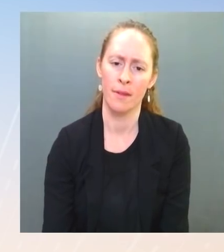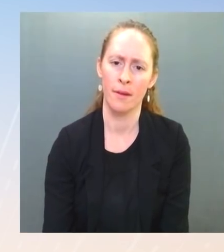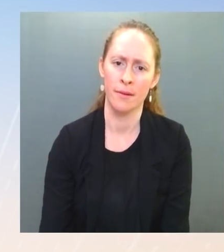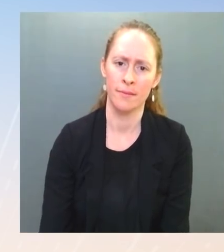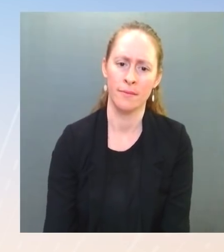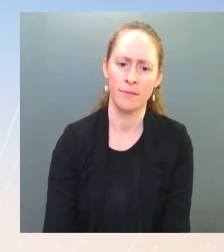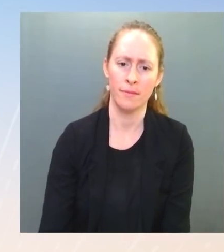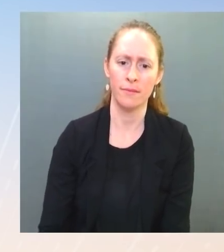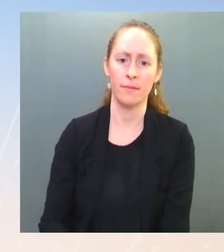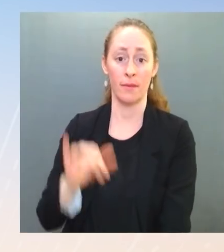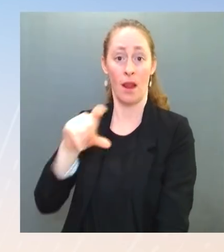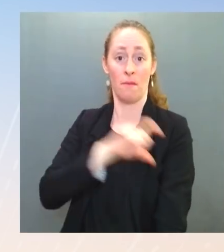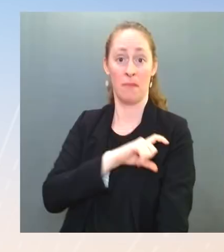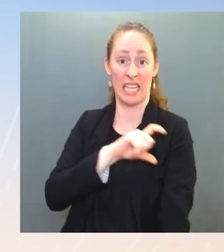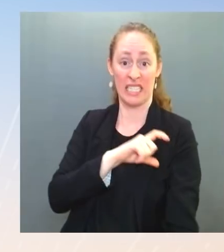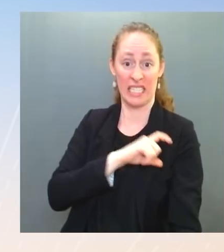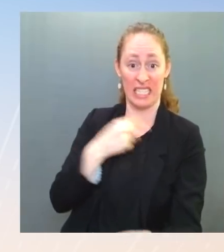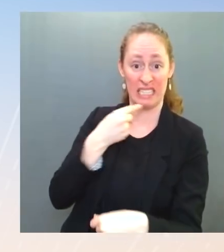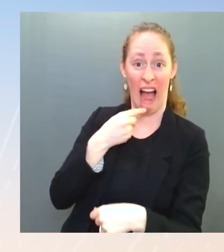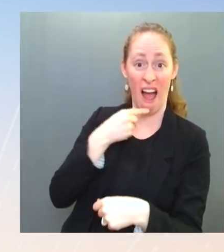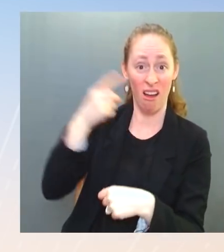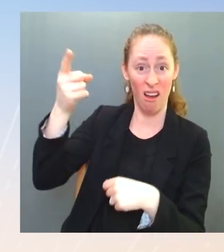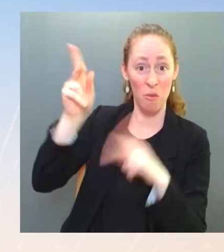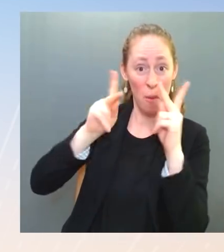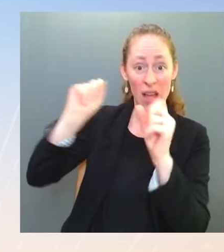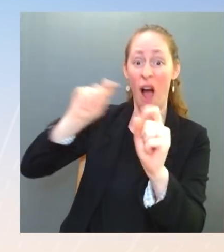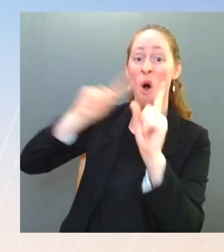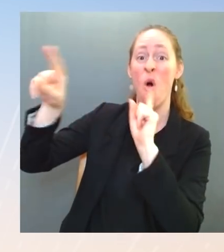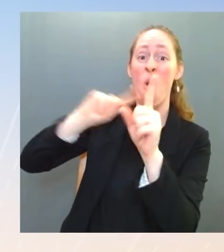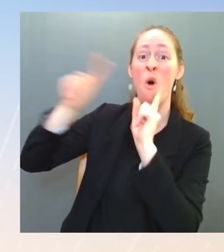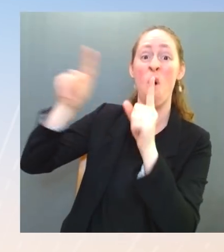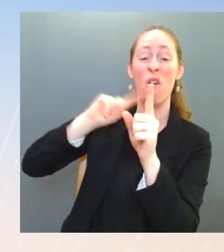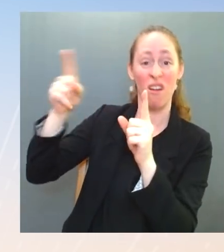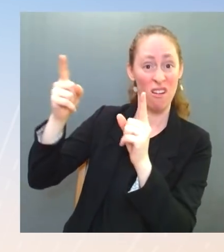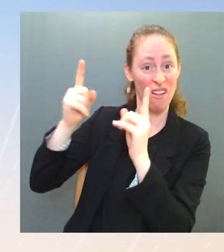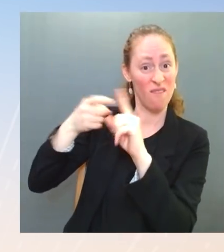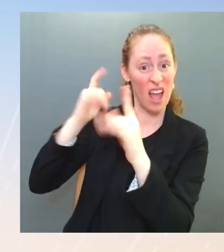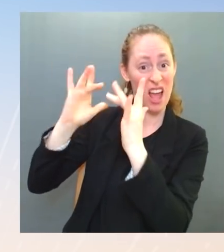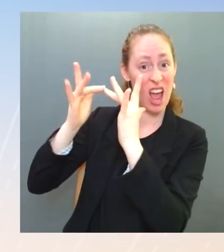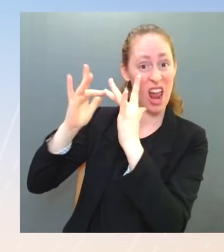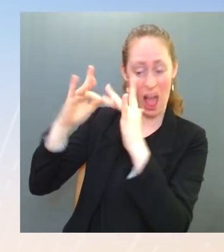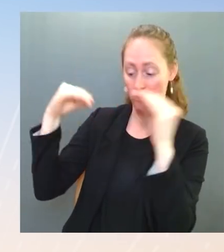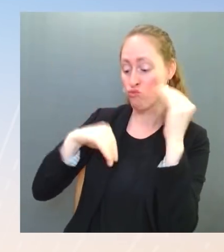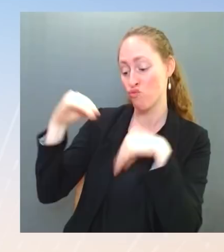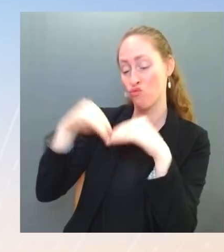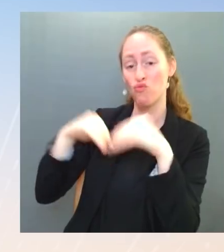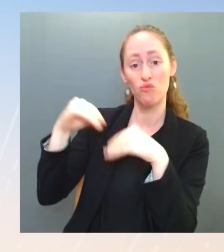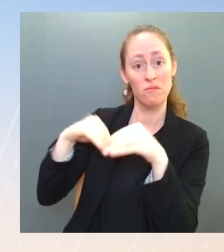Can you say, this administrative say, there will be fewer shootings as a result of what the President is doing today? Ms. Psaki: Well, that's always